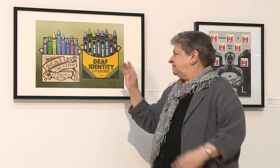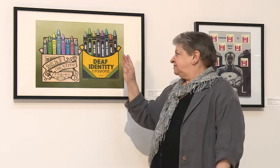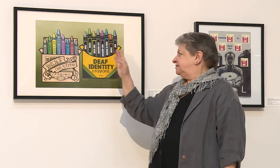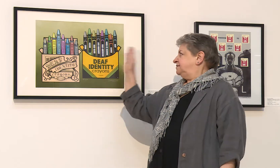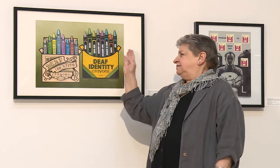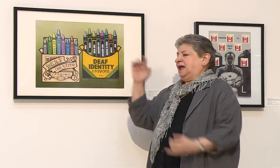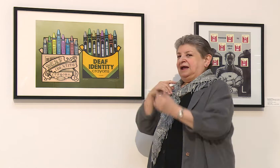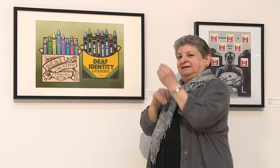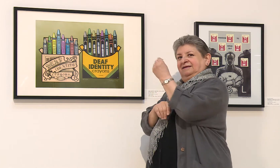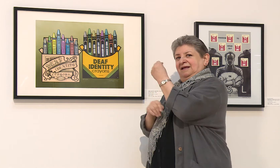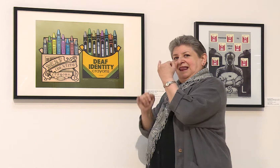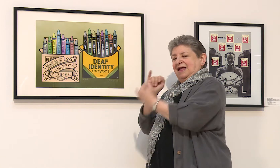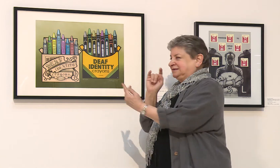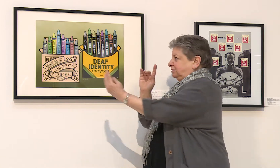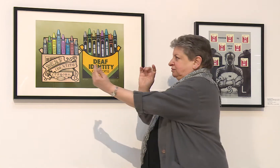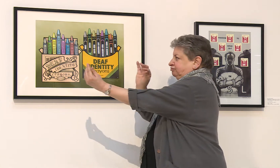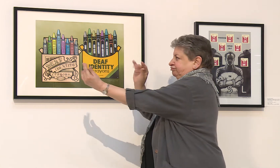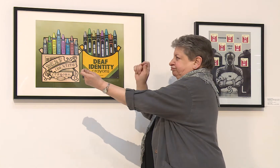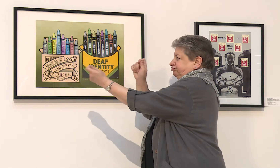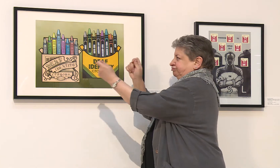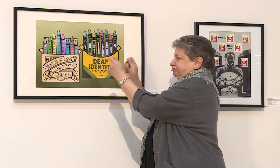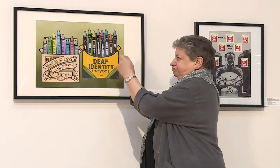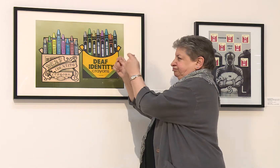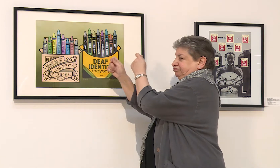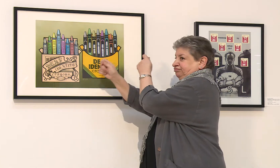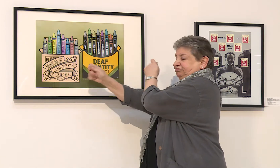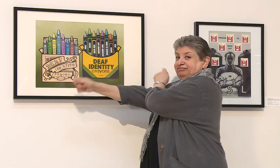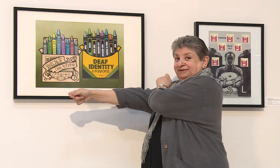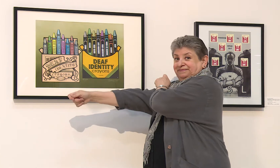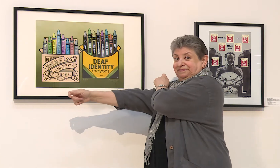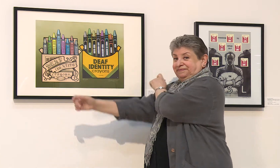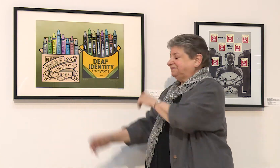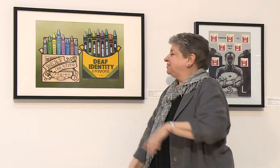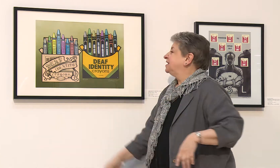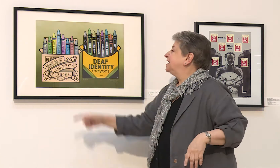And I put the "Deaf" crayon all the way to the right.